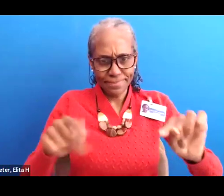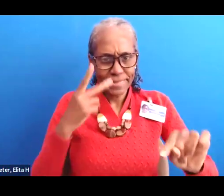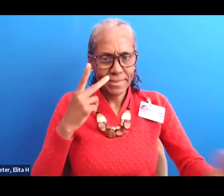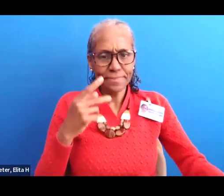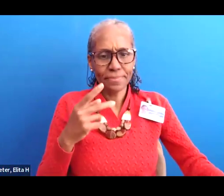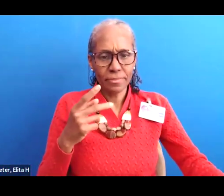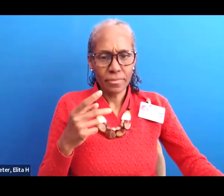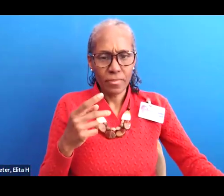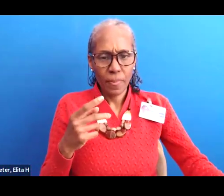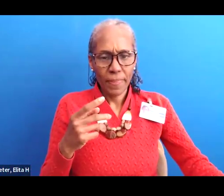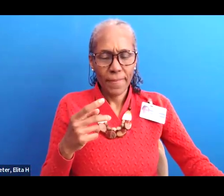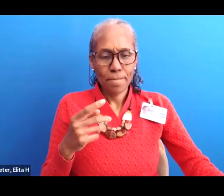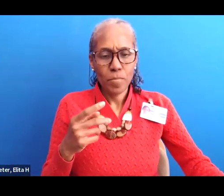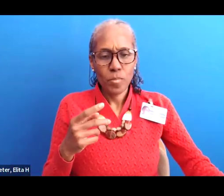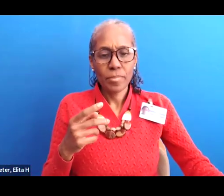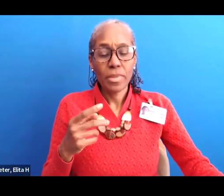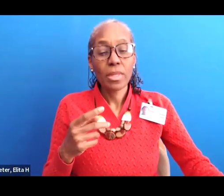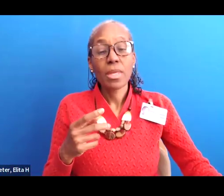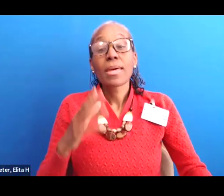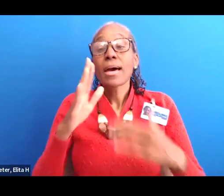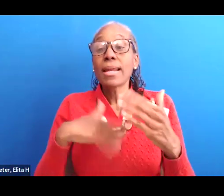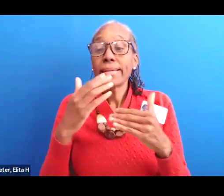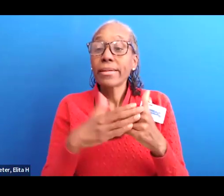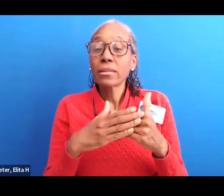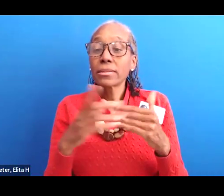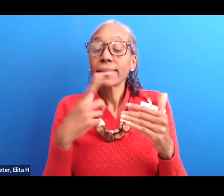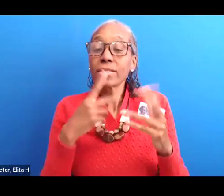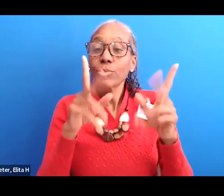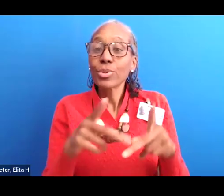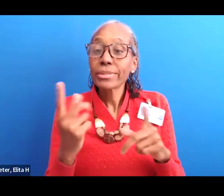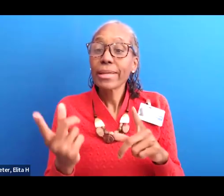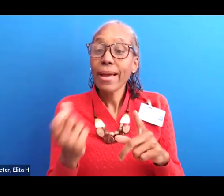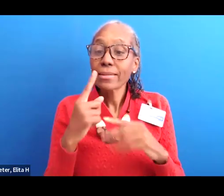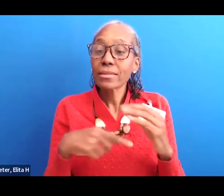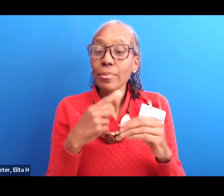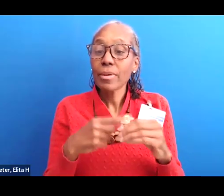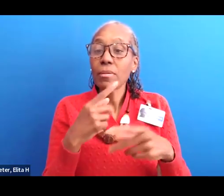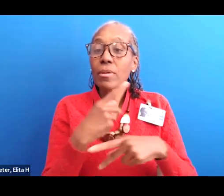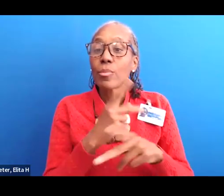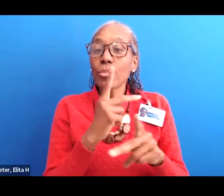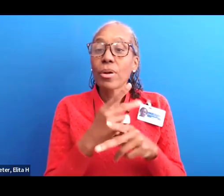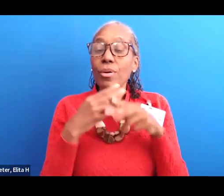Okay, the next one is somebody asking about a product called Photo zyme.